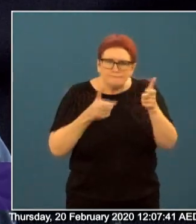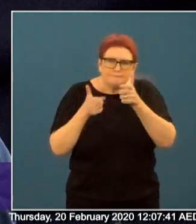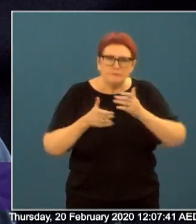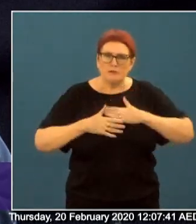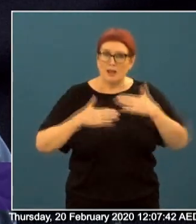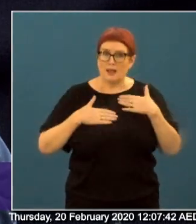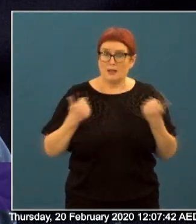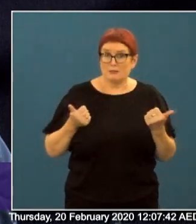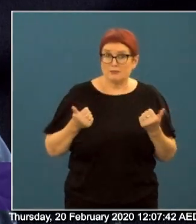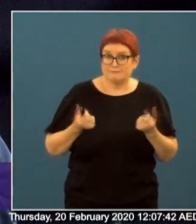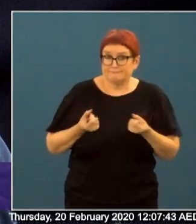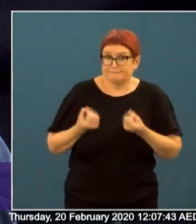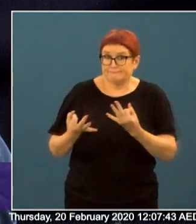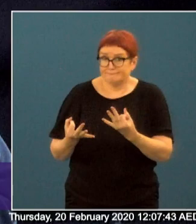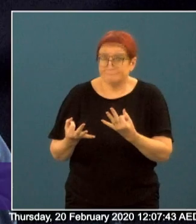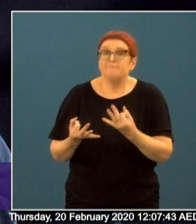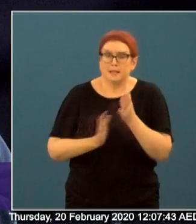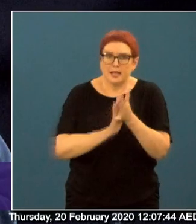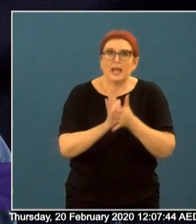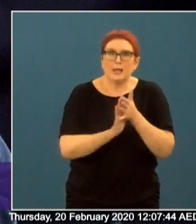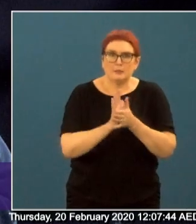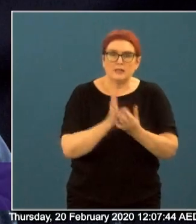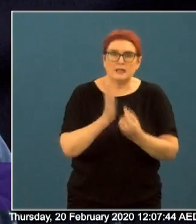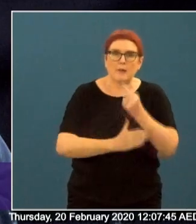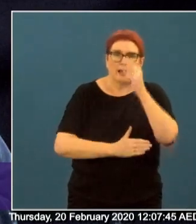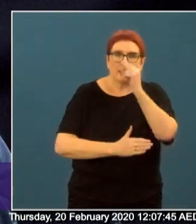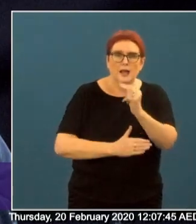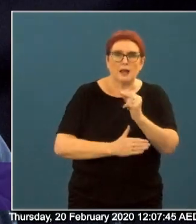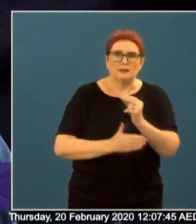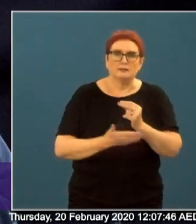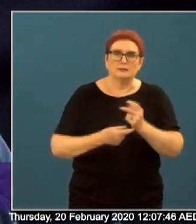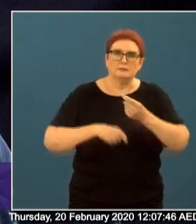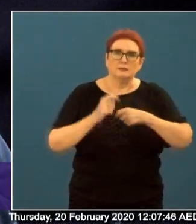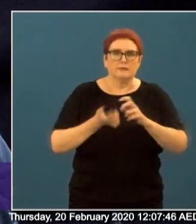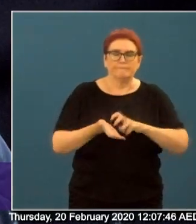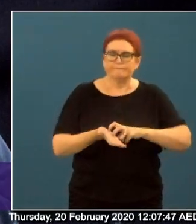you are predisposed early to factors that may later result in that premature frailty.